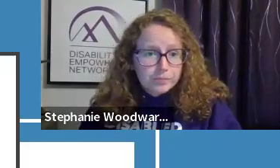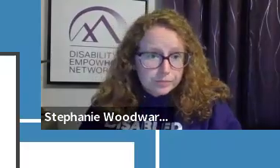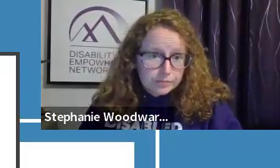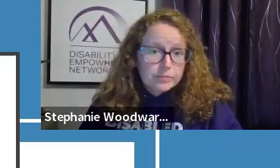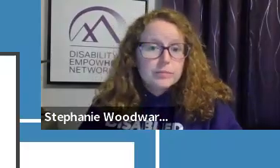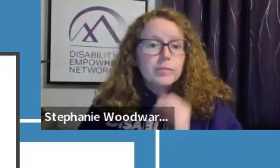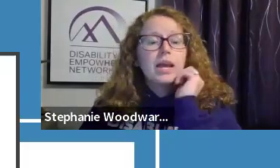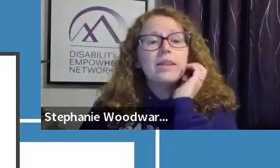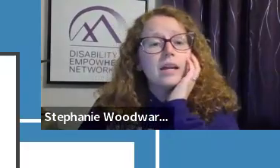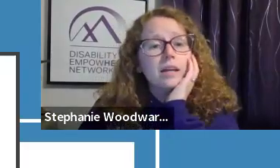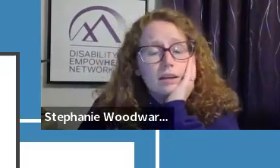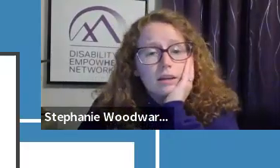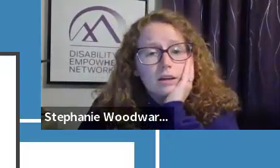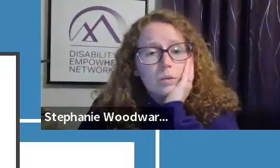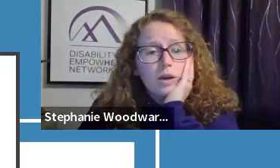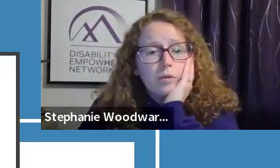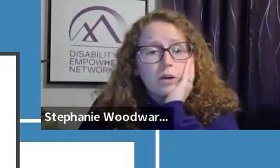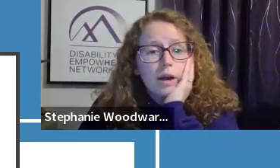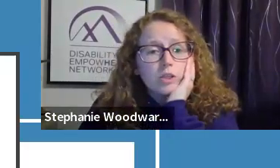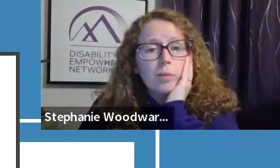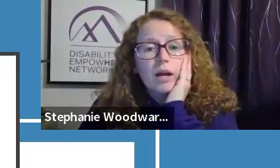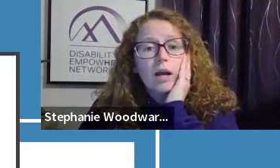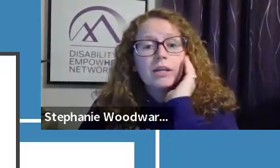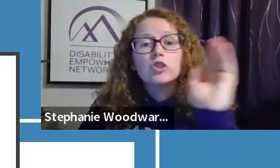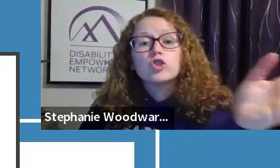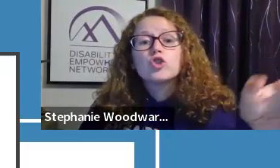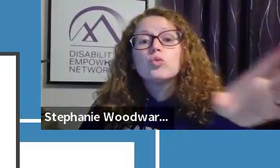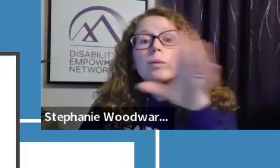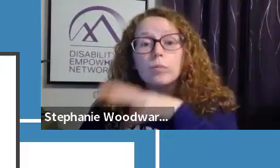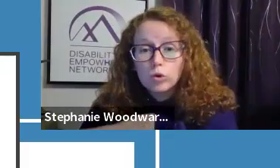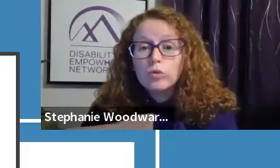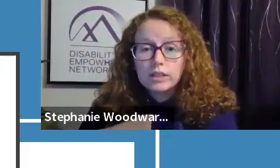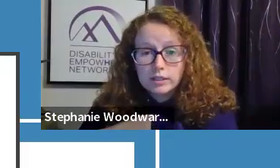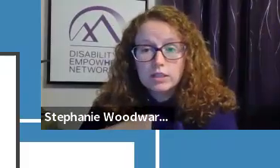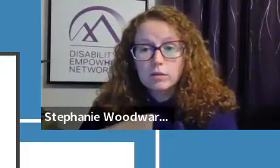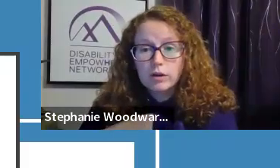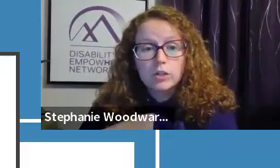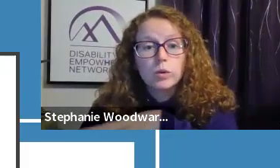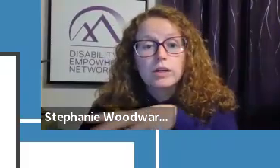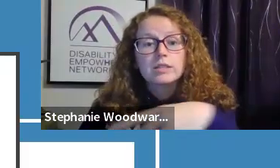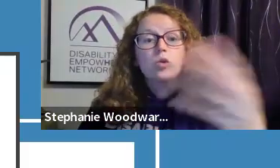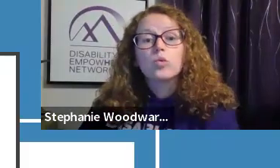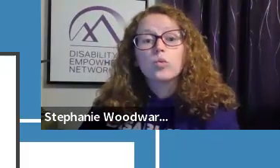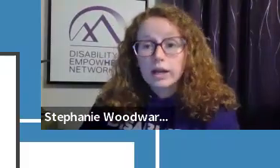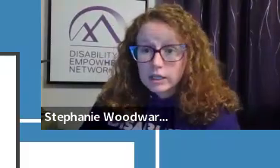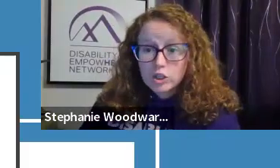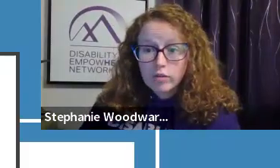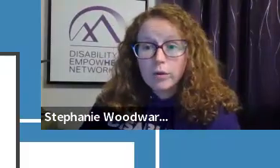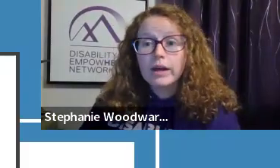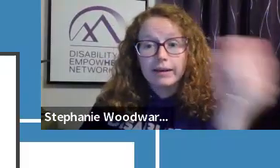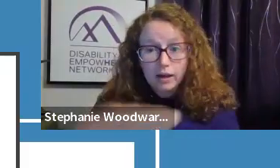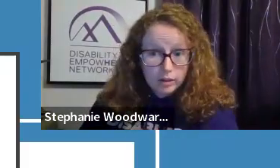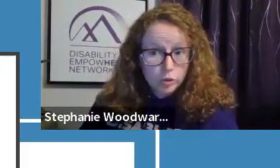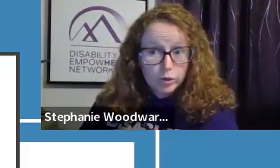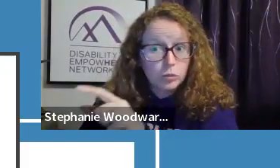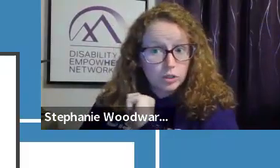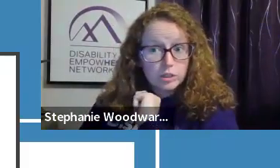all people. I just want to be abundantly clear. Just because something is